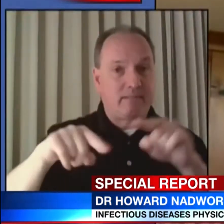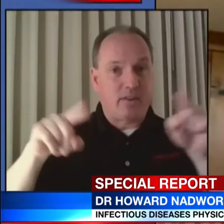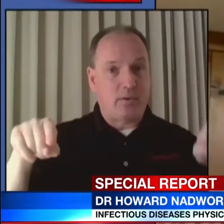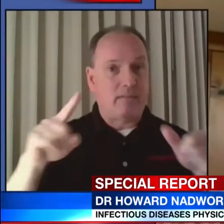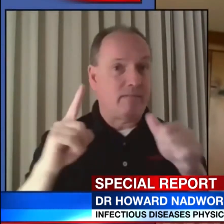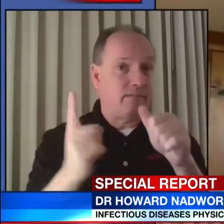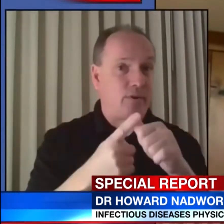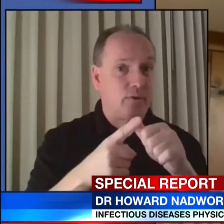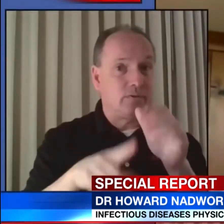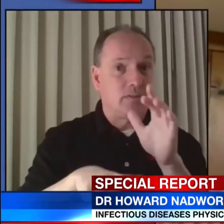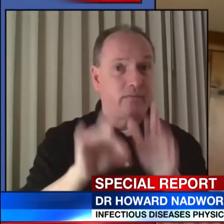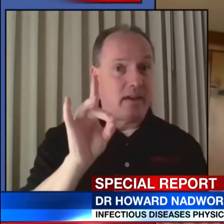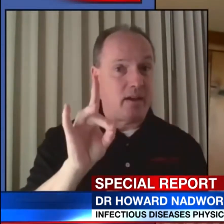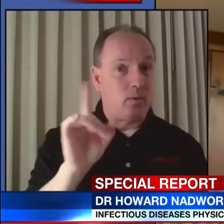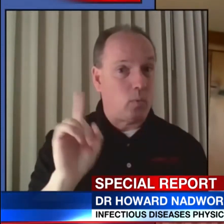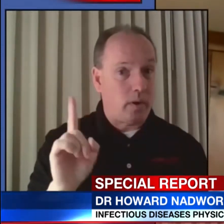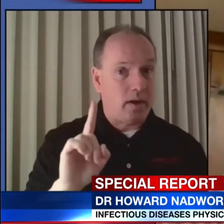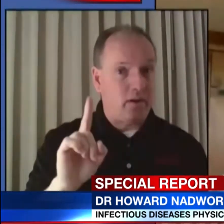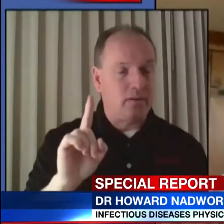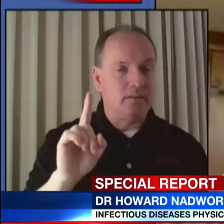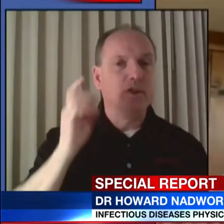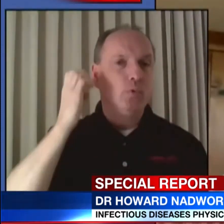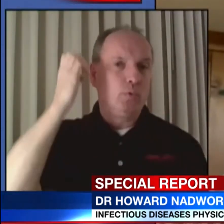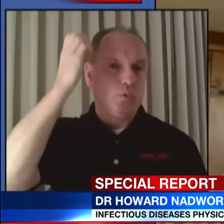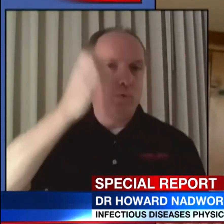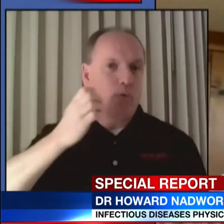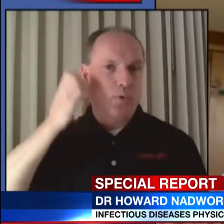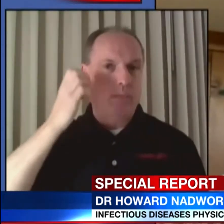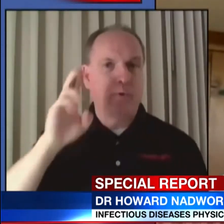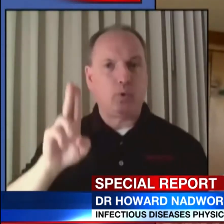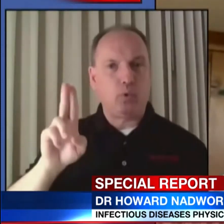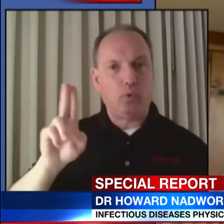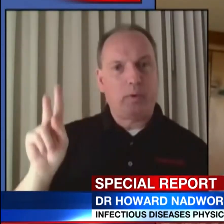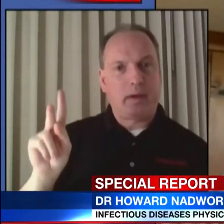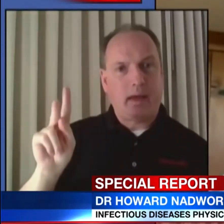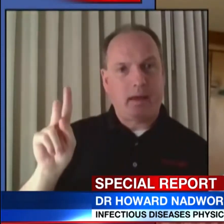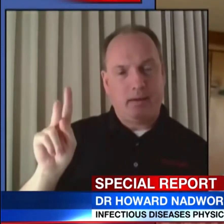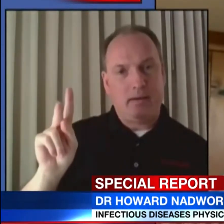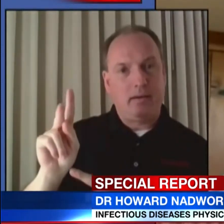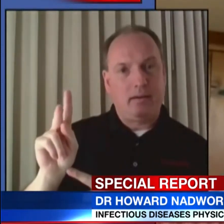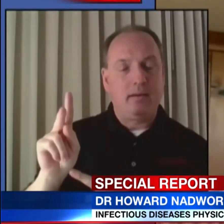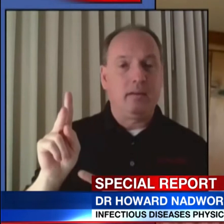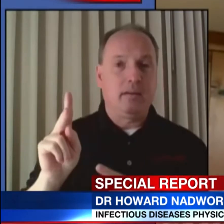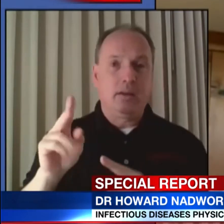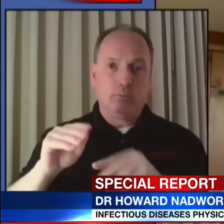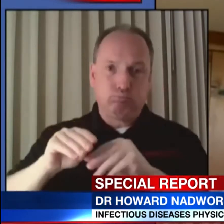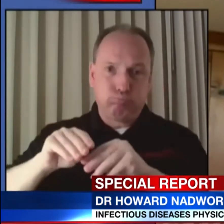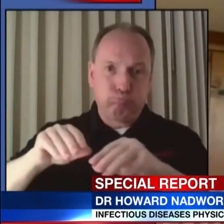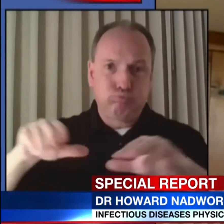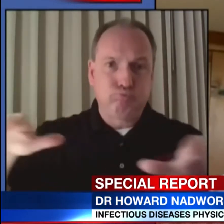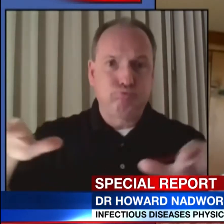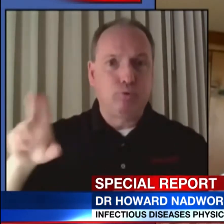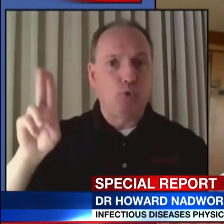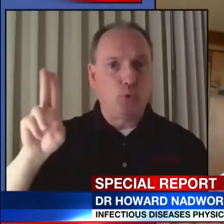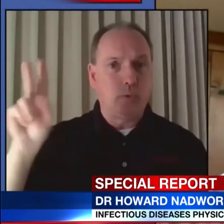BE CAUSED BY WHAT IS KNOWN AS THE B 117 VARNT VARIANT THAT WAS IDENTIFIED IN THE